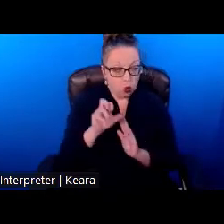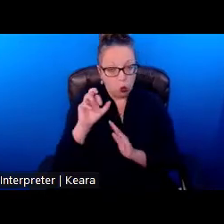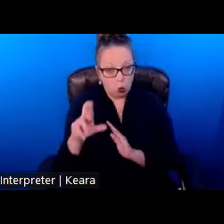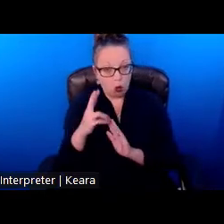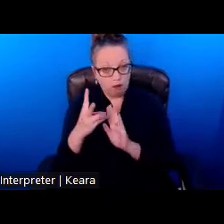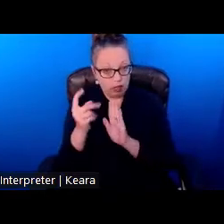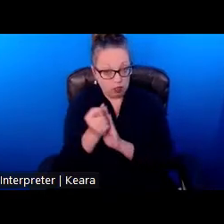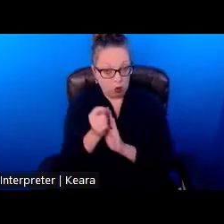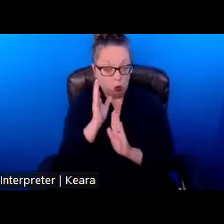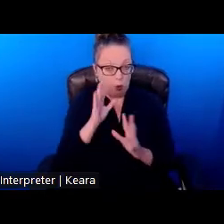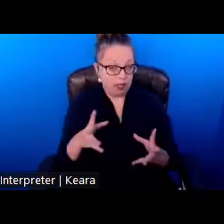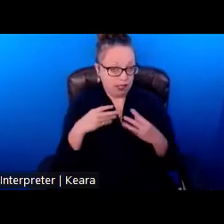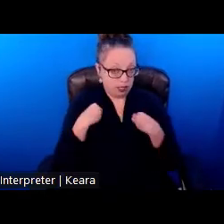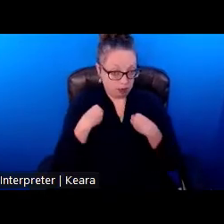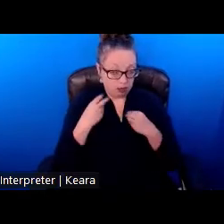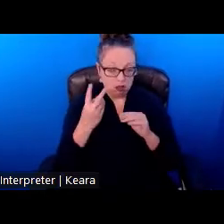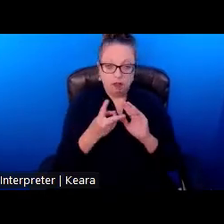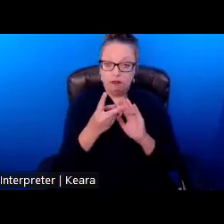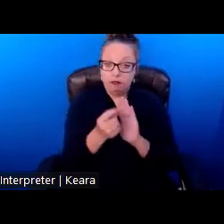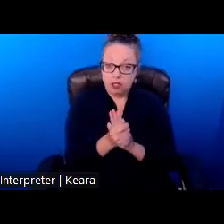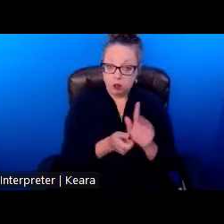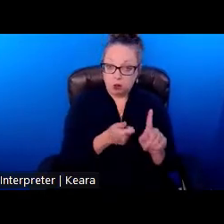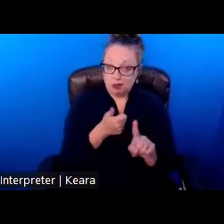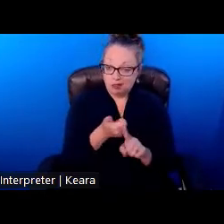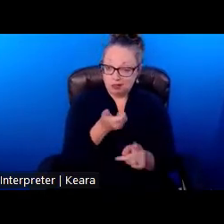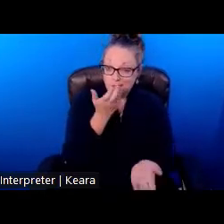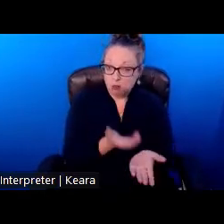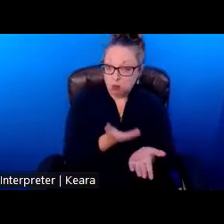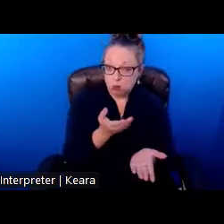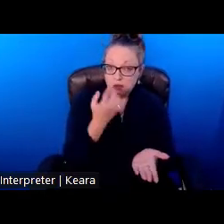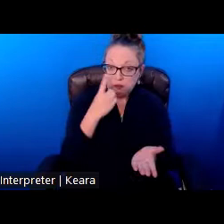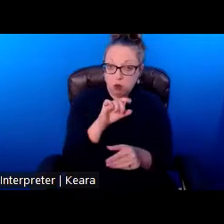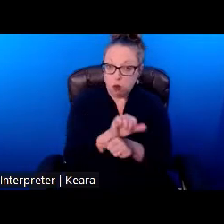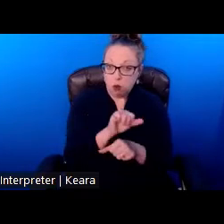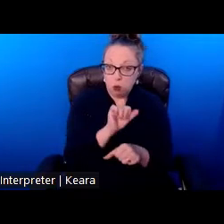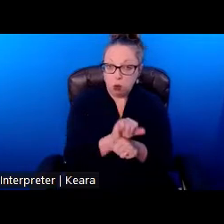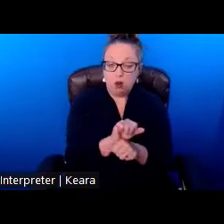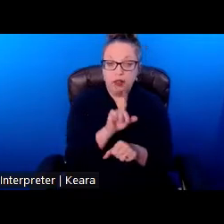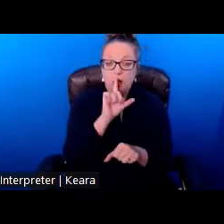Video may be submitted as documentation for work which physically moves, operates, or